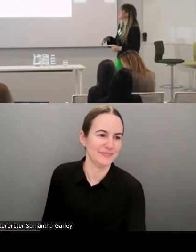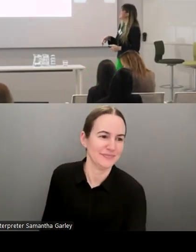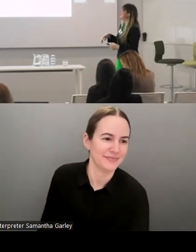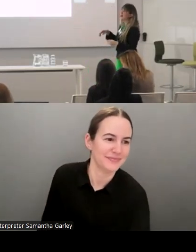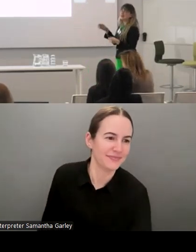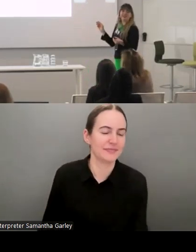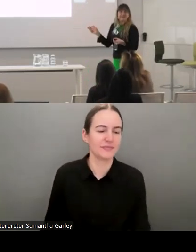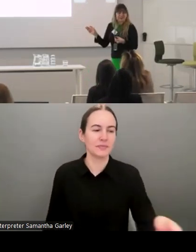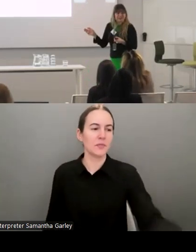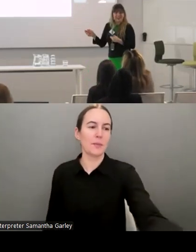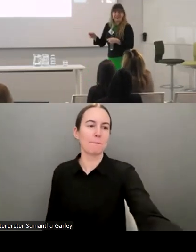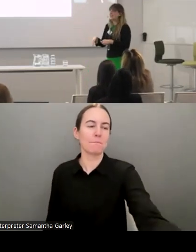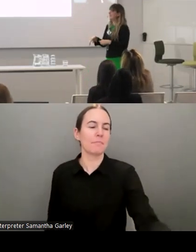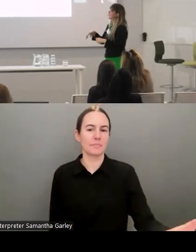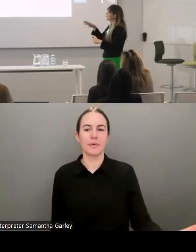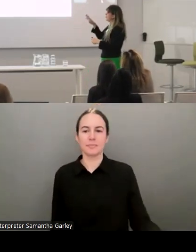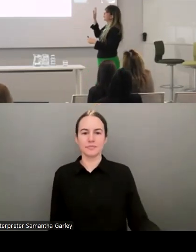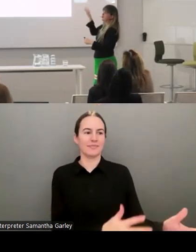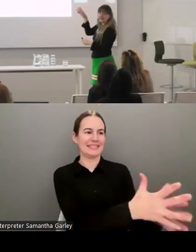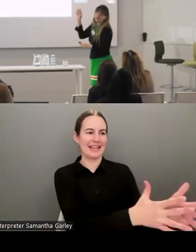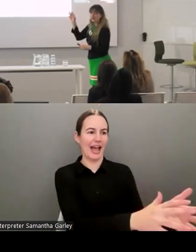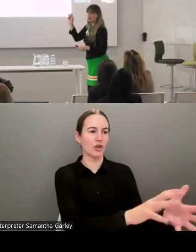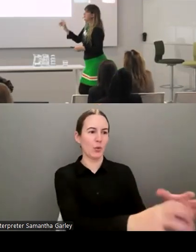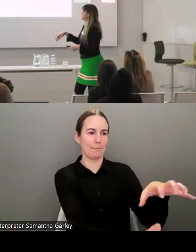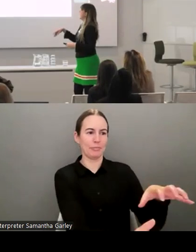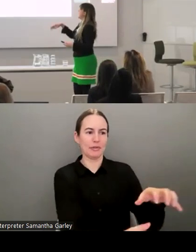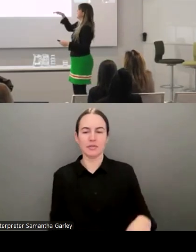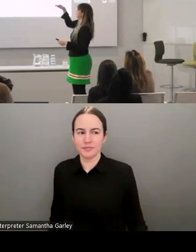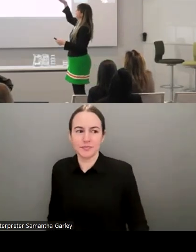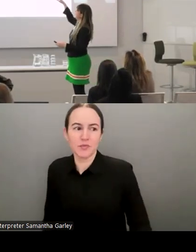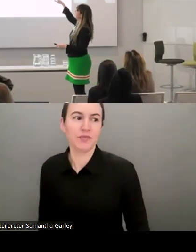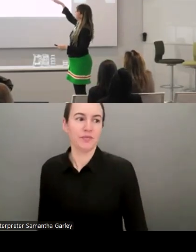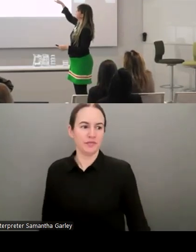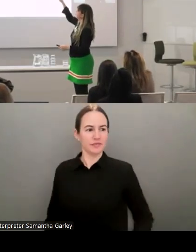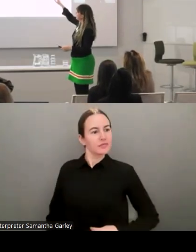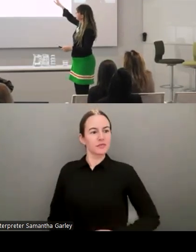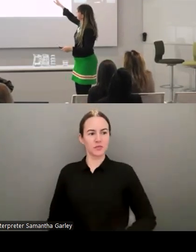So what the literature says is that poetry, disability, poetry can help foster positive group